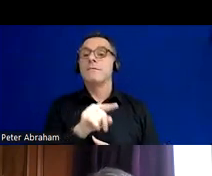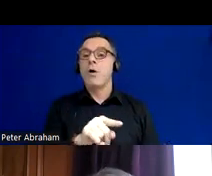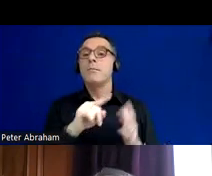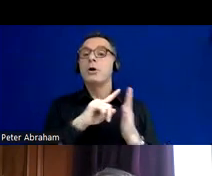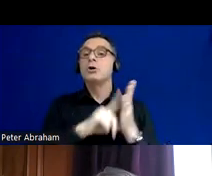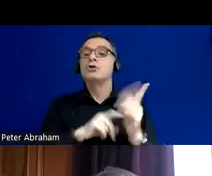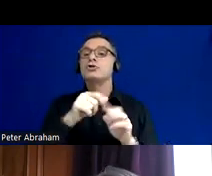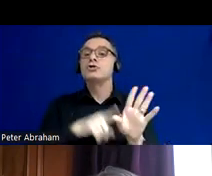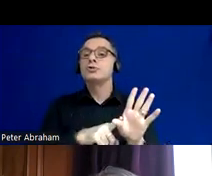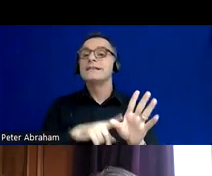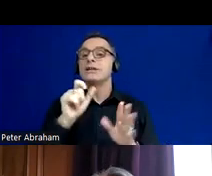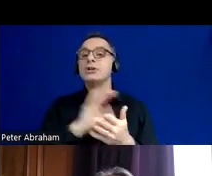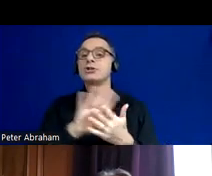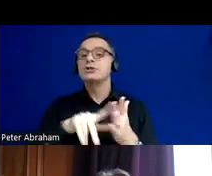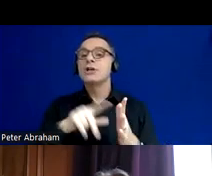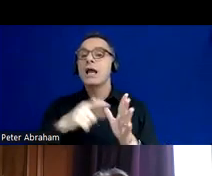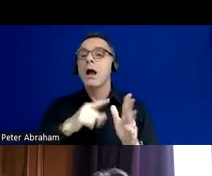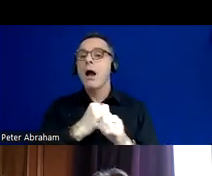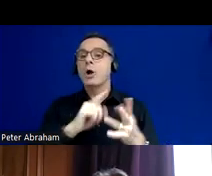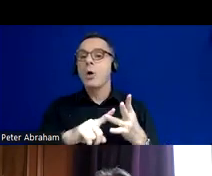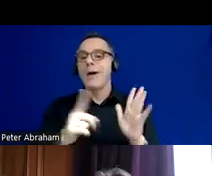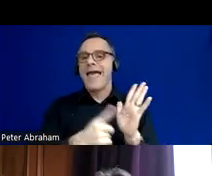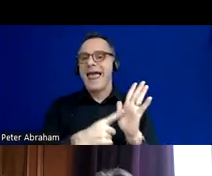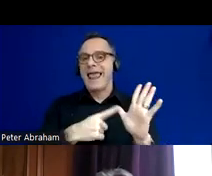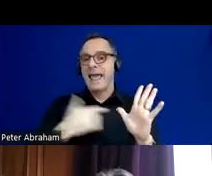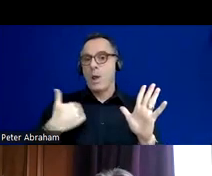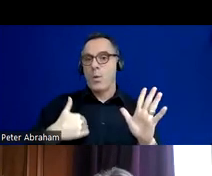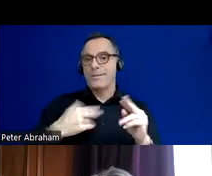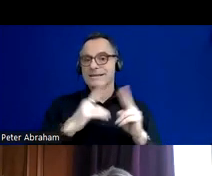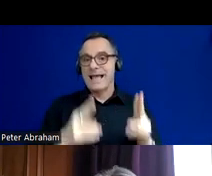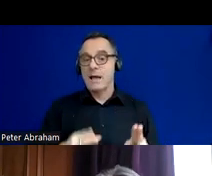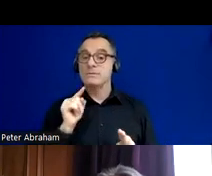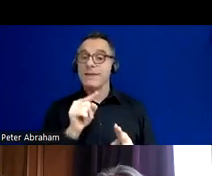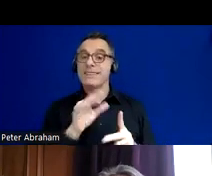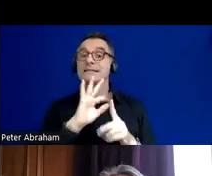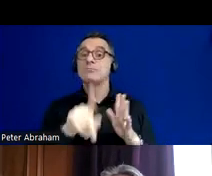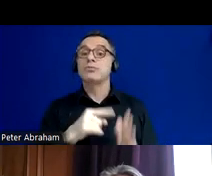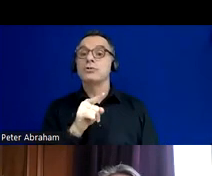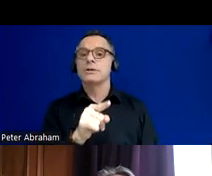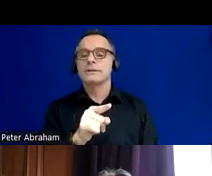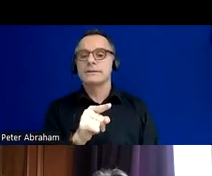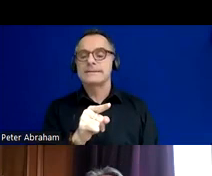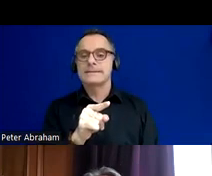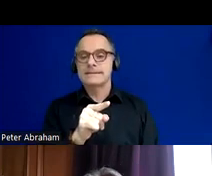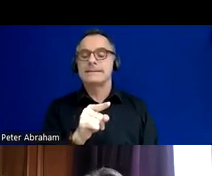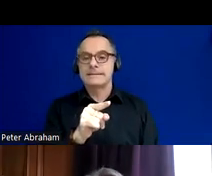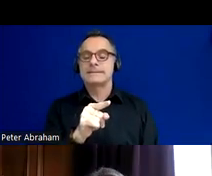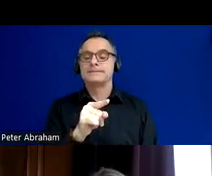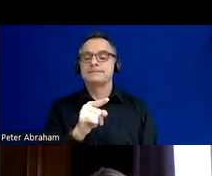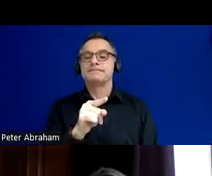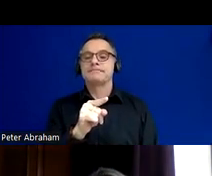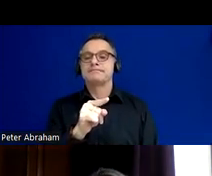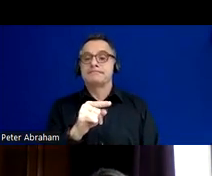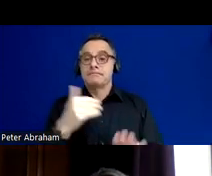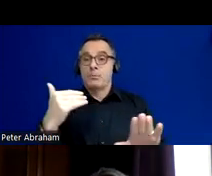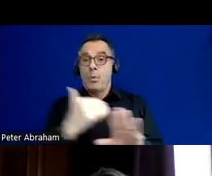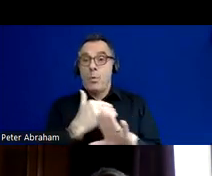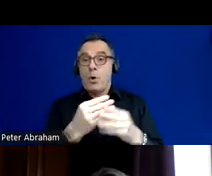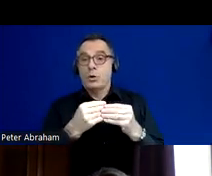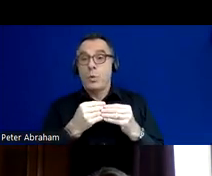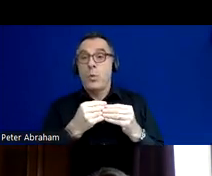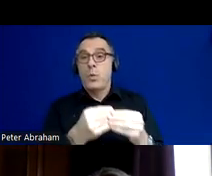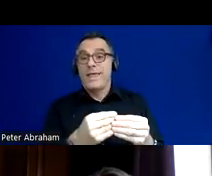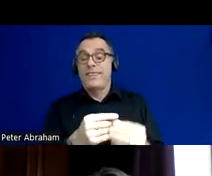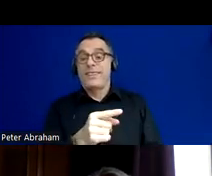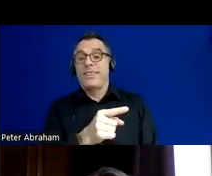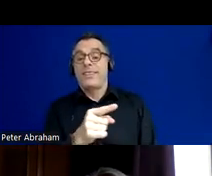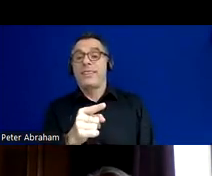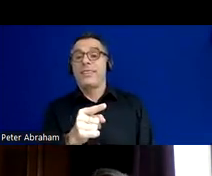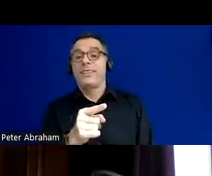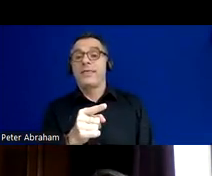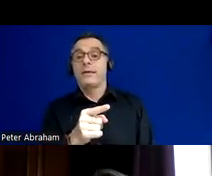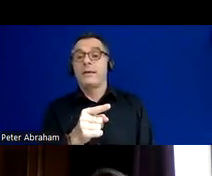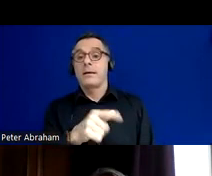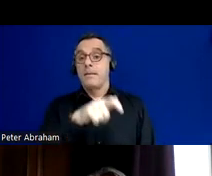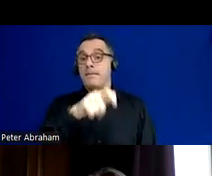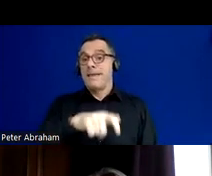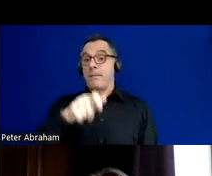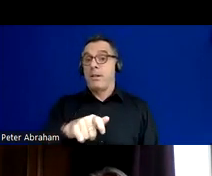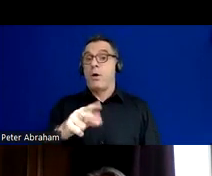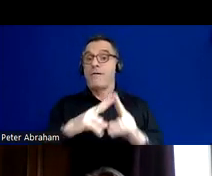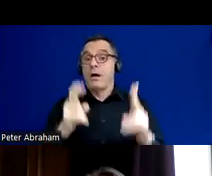early 'Womanhouse'. This project worked with the people of Castlemilk. So, Castlemilk was